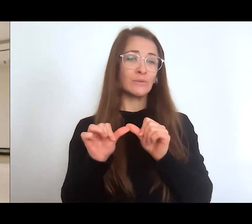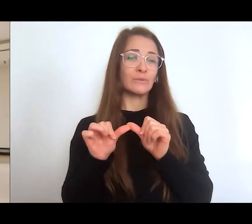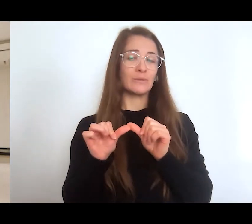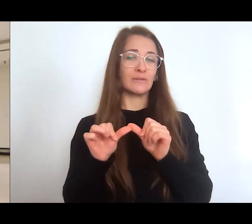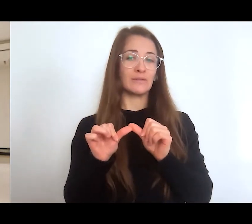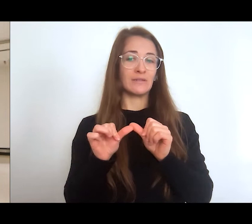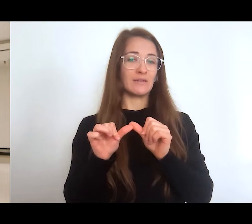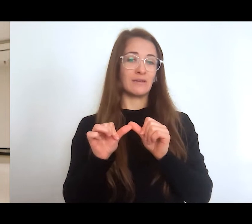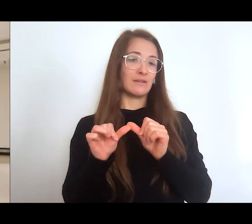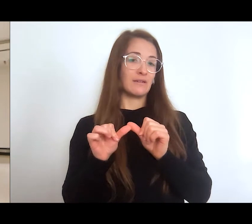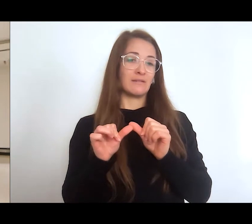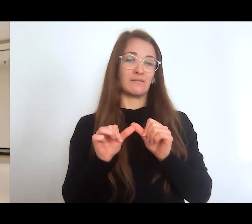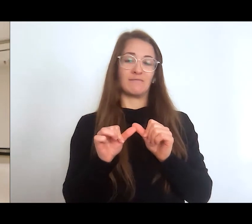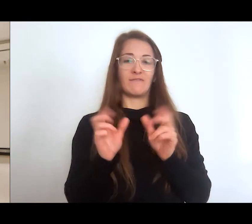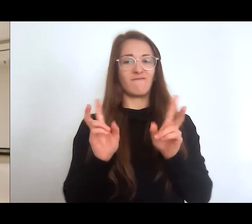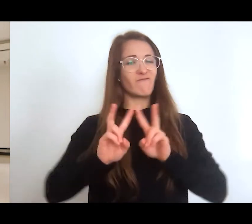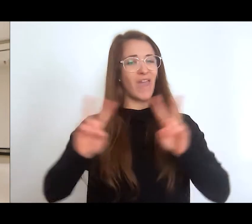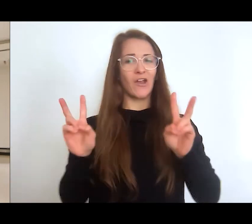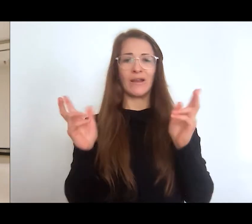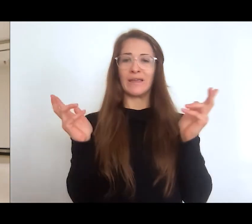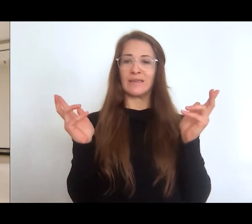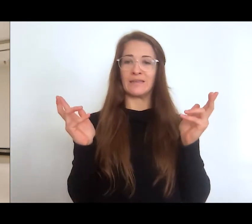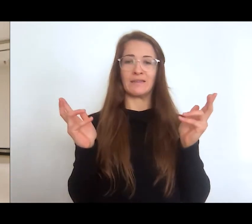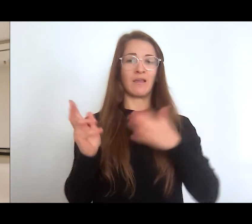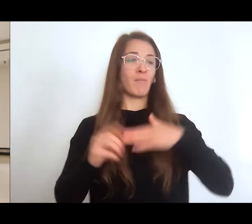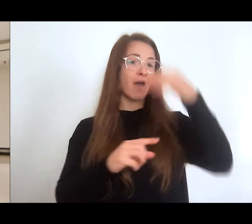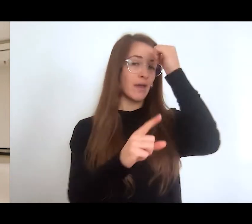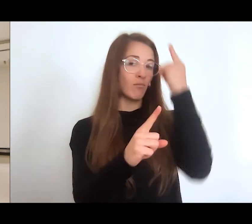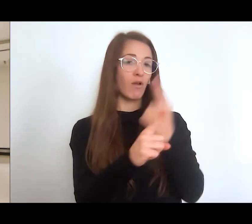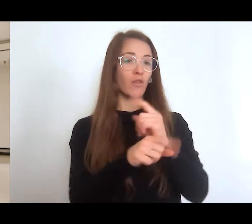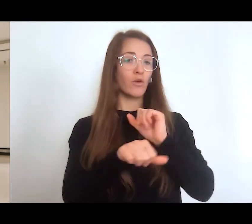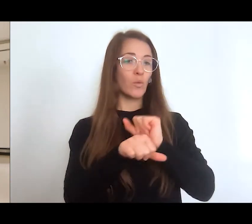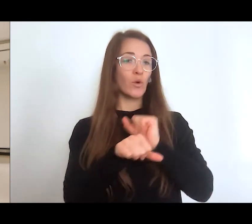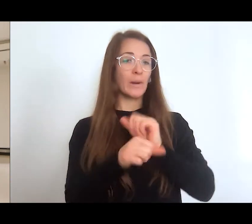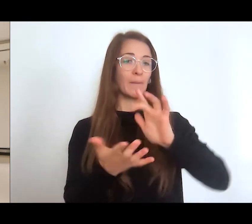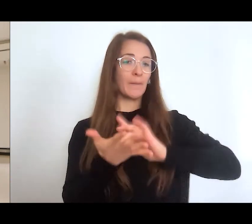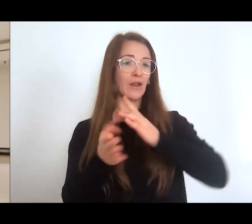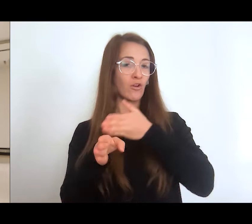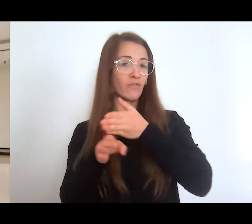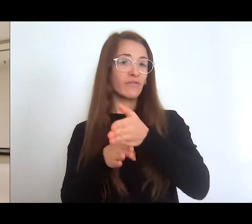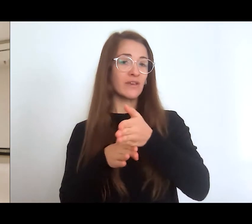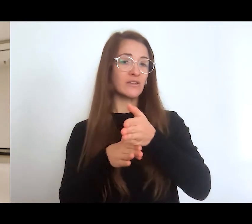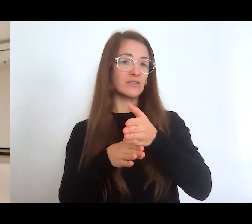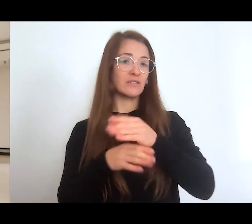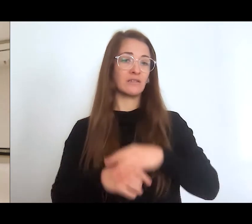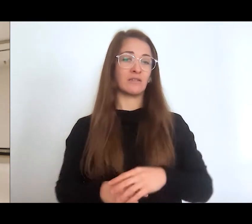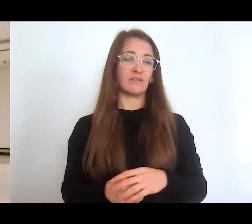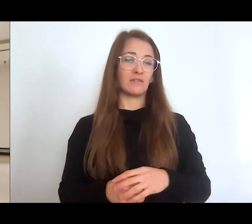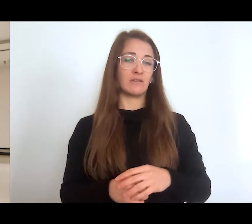WERE AND ARE CONTINUE TO BE JUST VERY -- MY BROTHER HAS WORKED IN